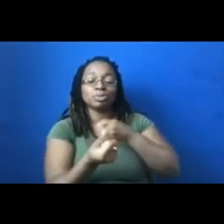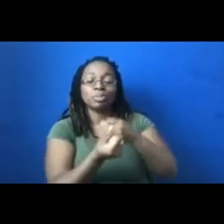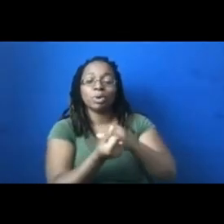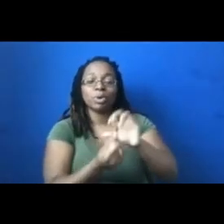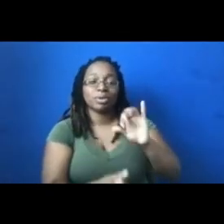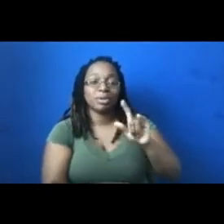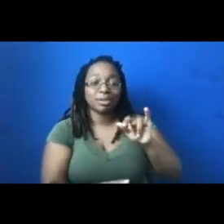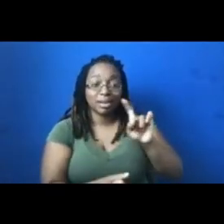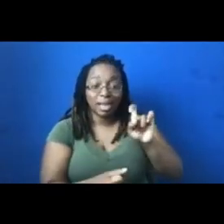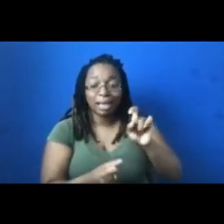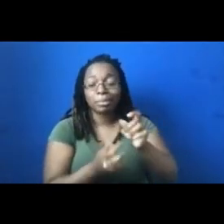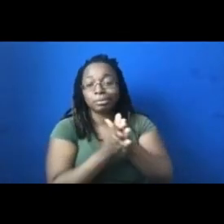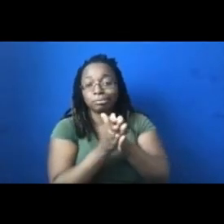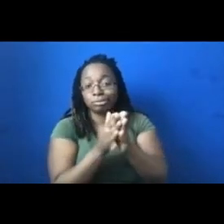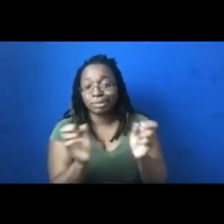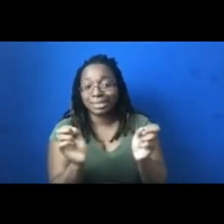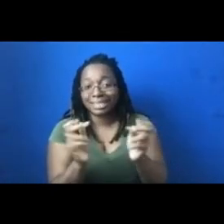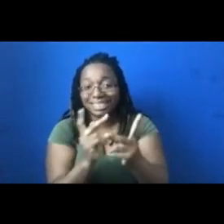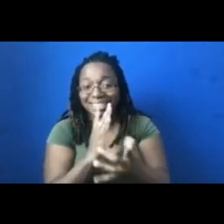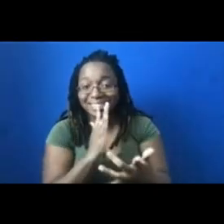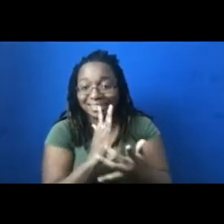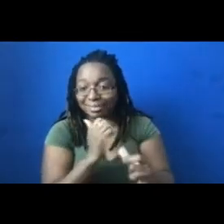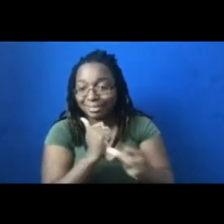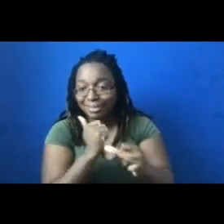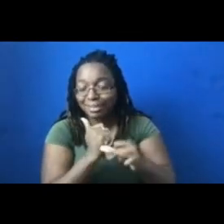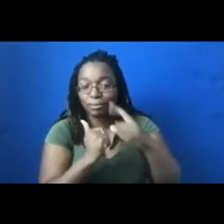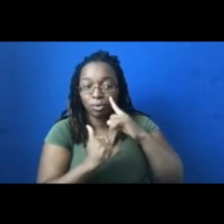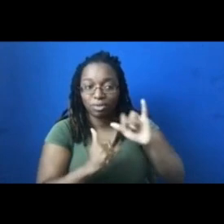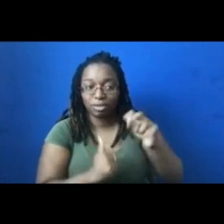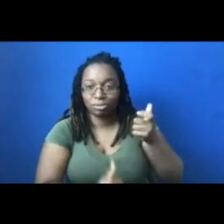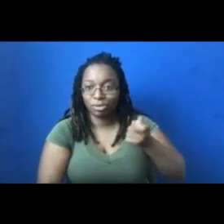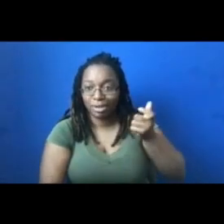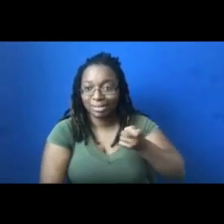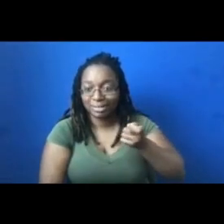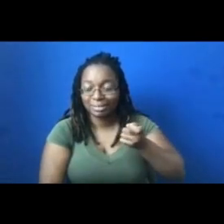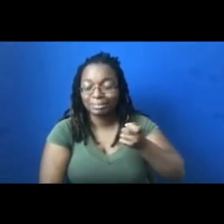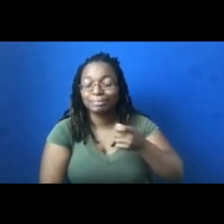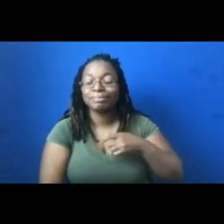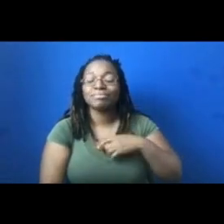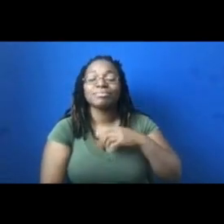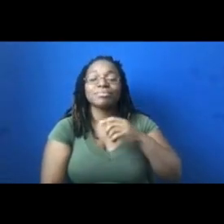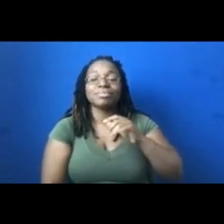assistance components of this grant. We're also hosting and